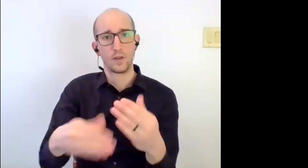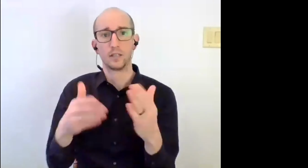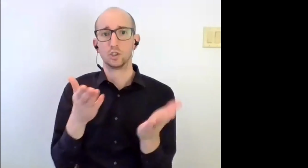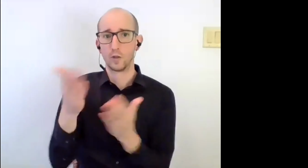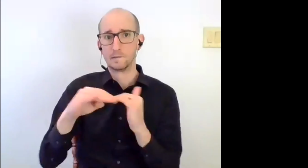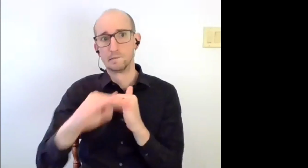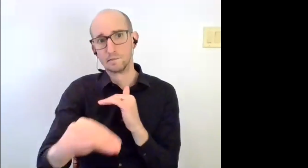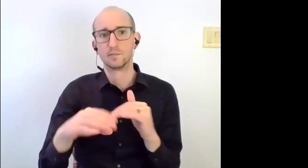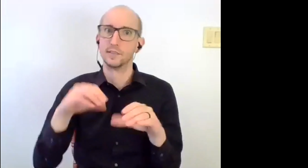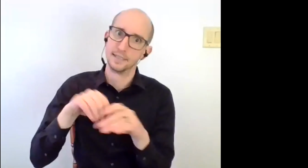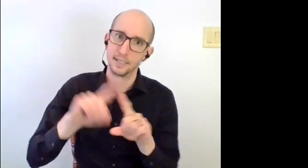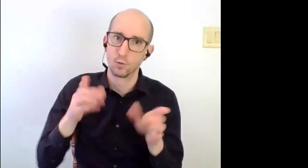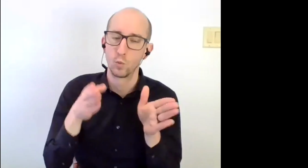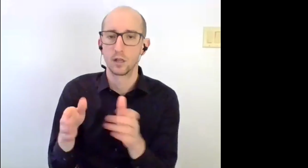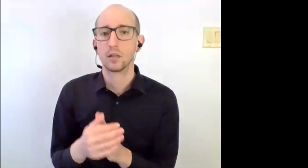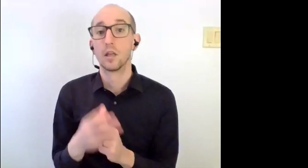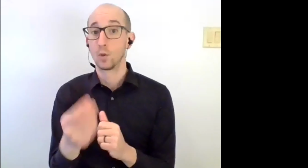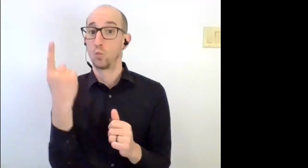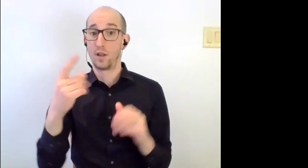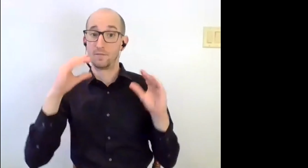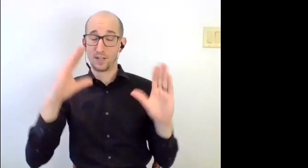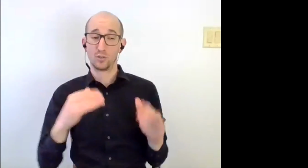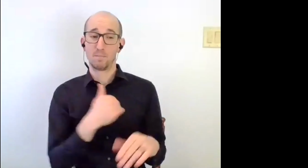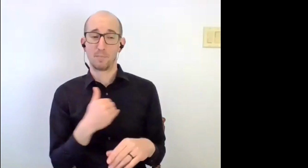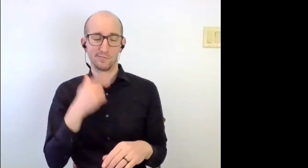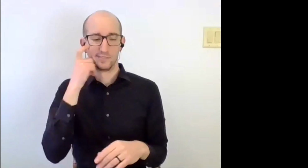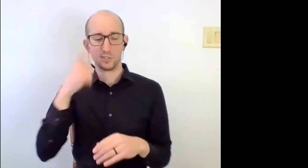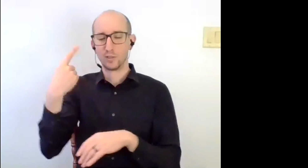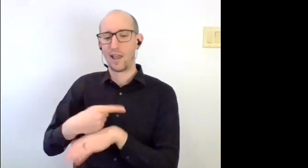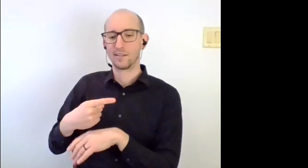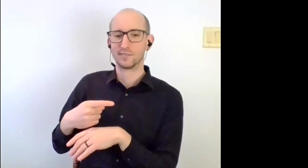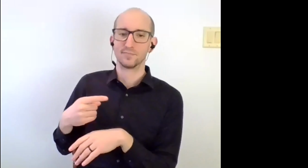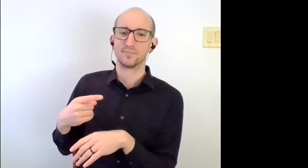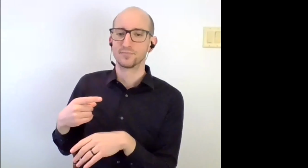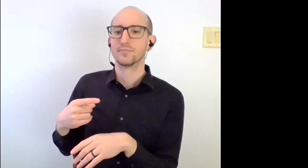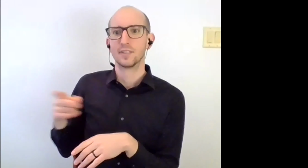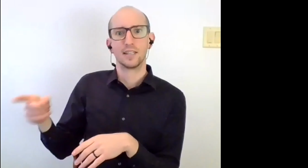technical work that we have to take on in order to deliver these services in a different way.